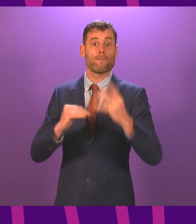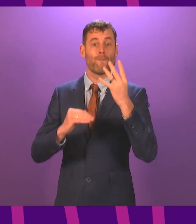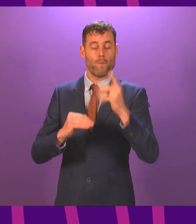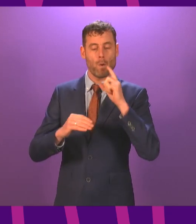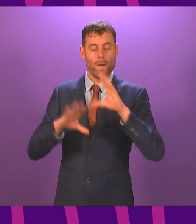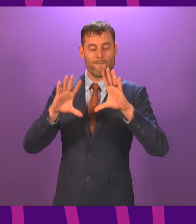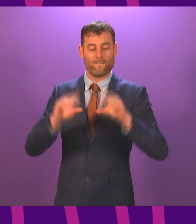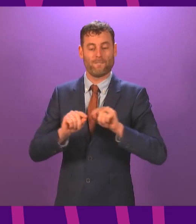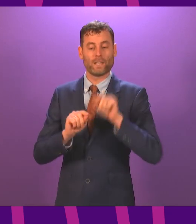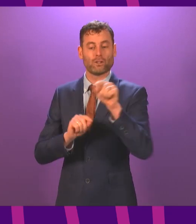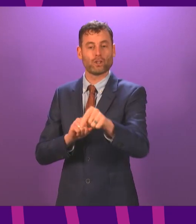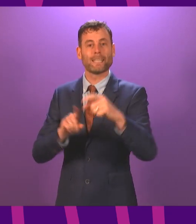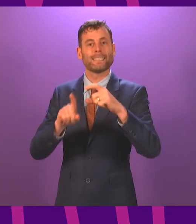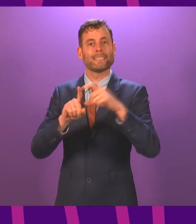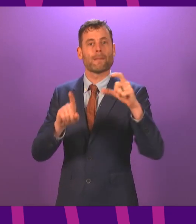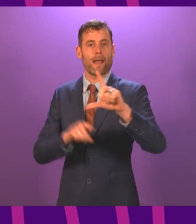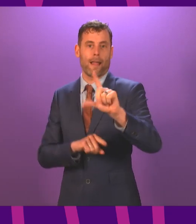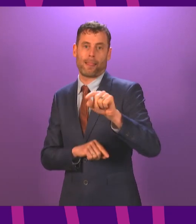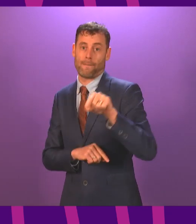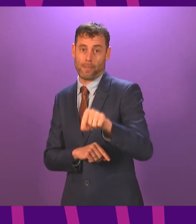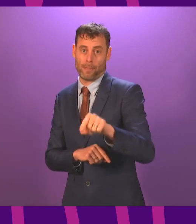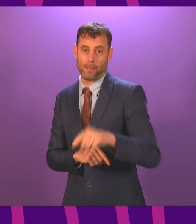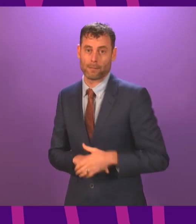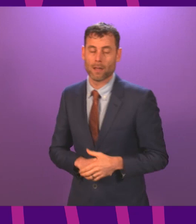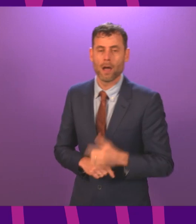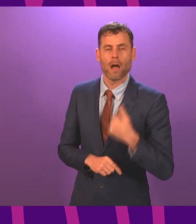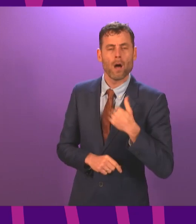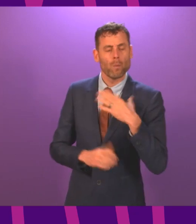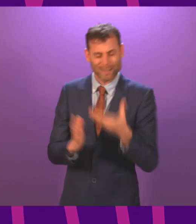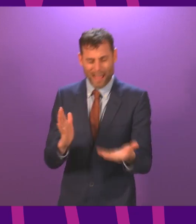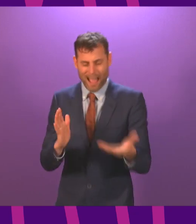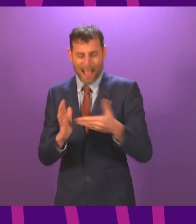on 11 December.